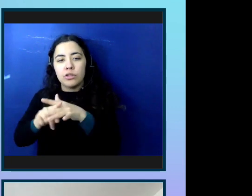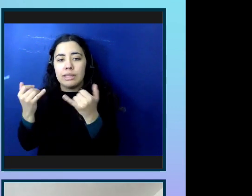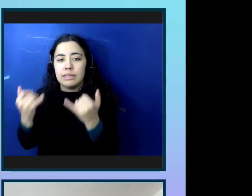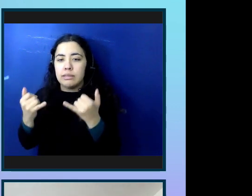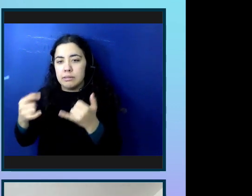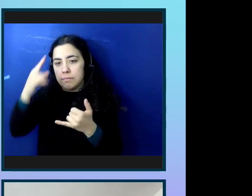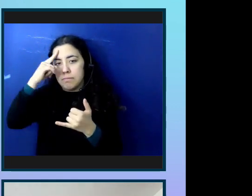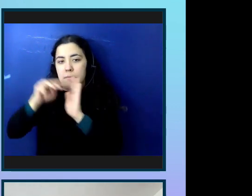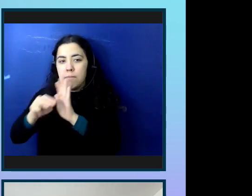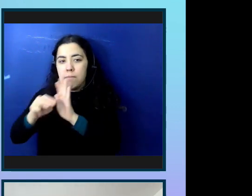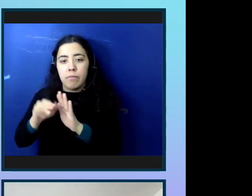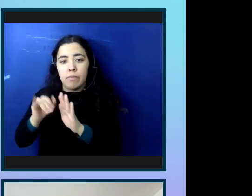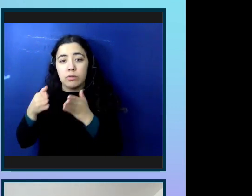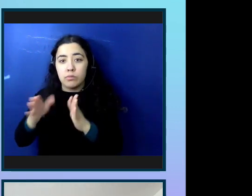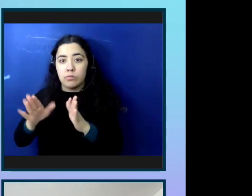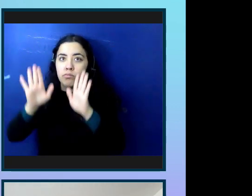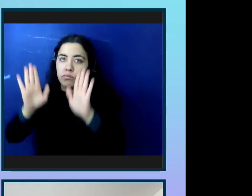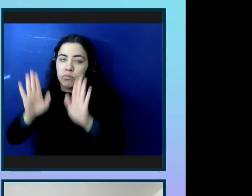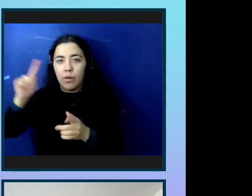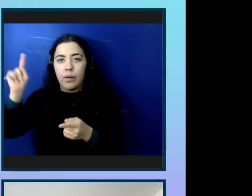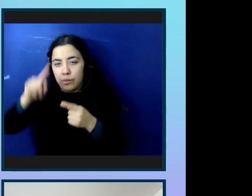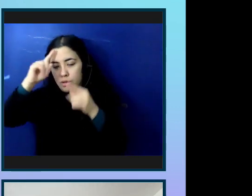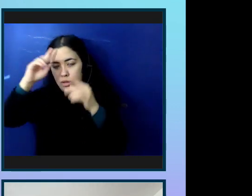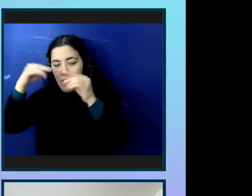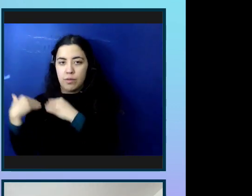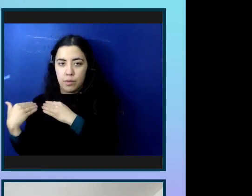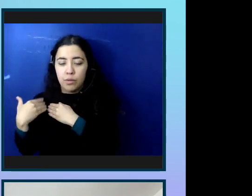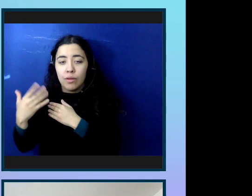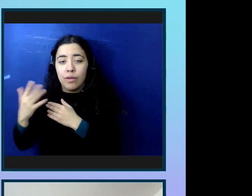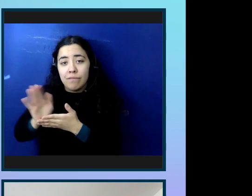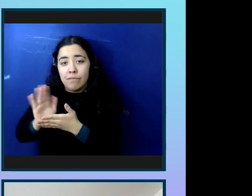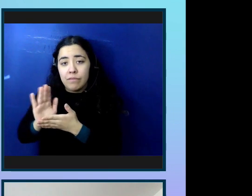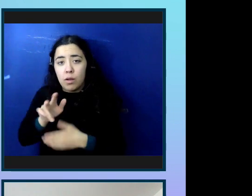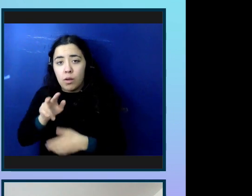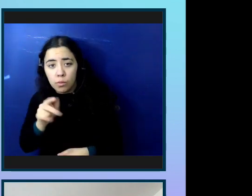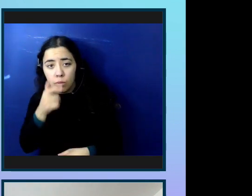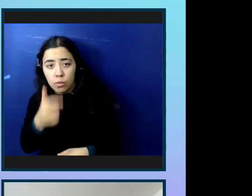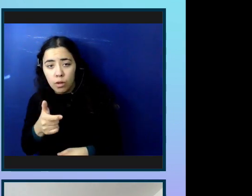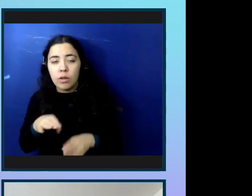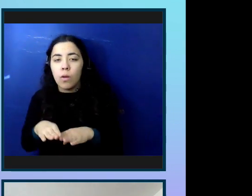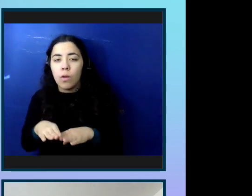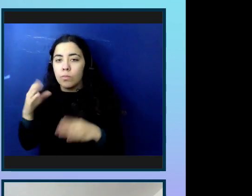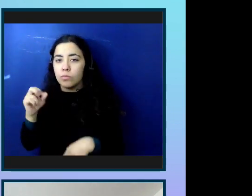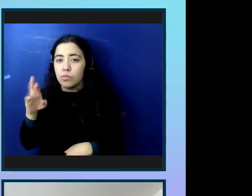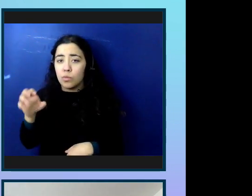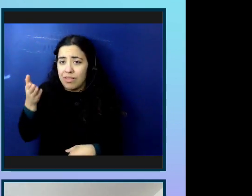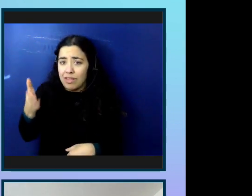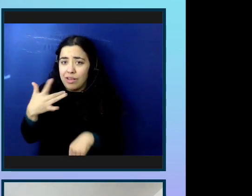if video players of which there are many accessible and open source ones exist, there is no need for you to redesign the pause,